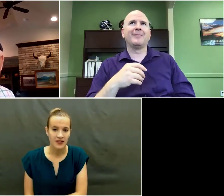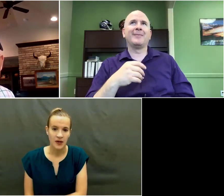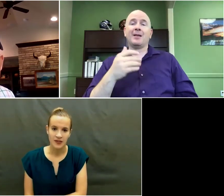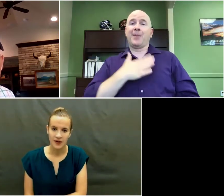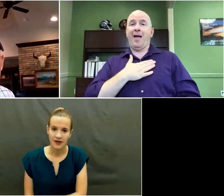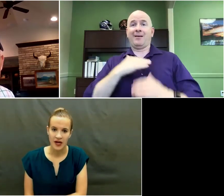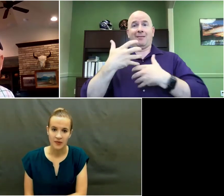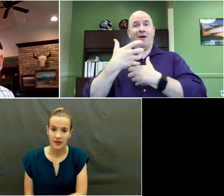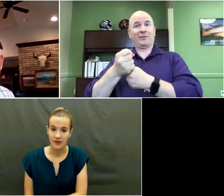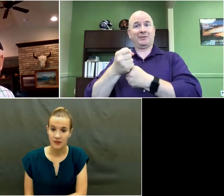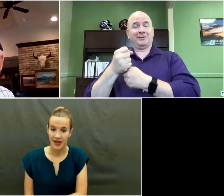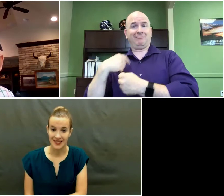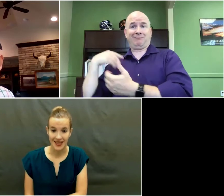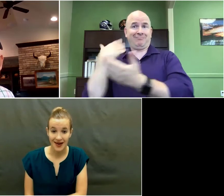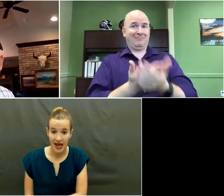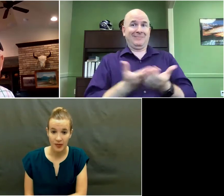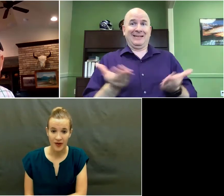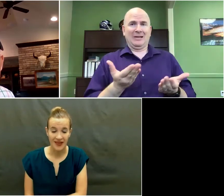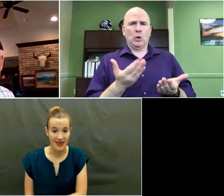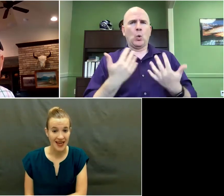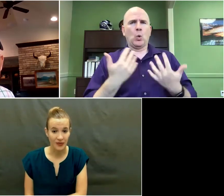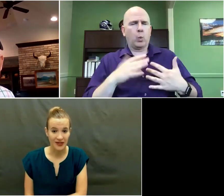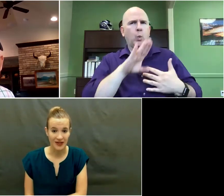to also encourage other people to realize that they are capable and that they can reach their